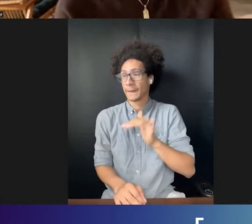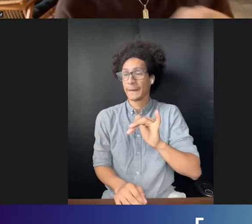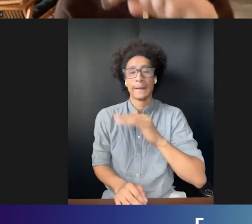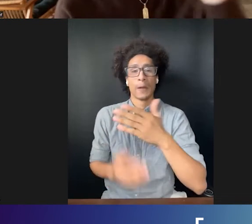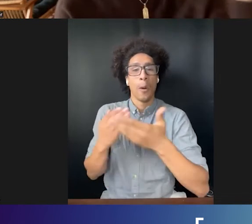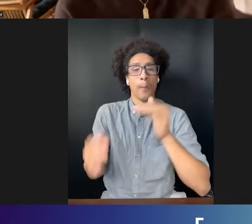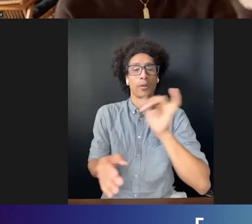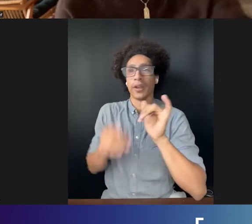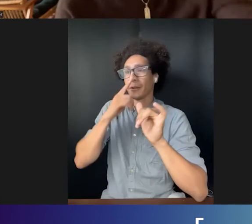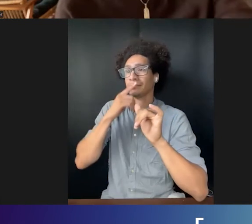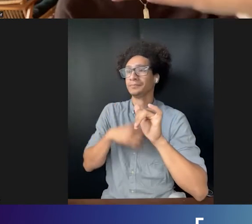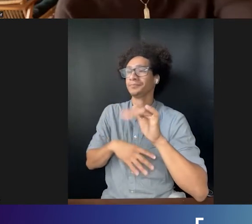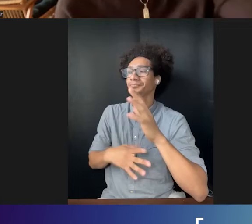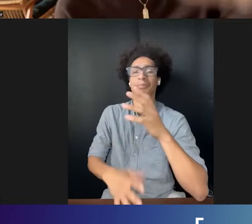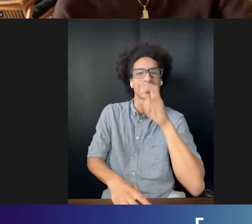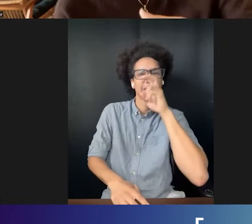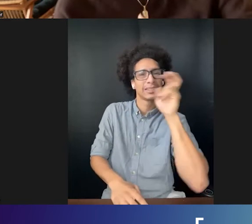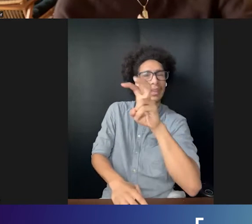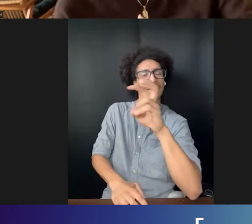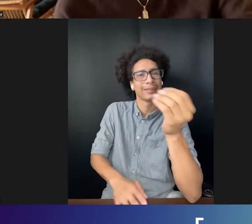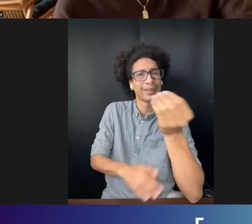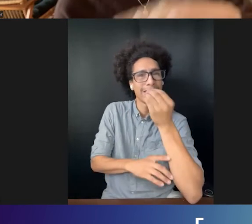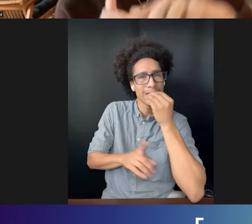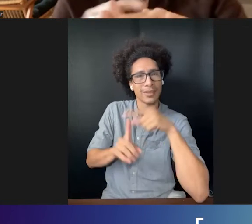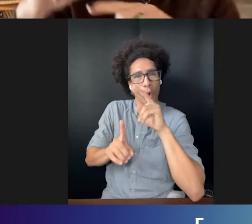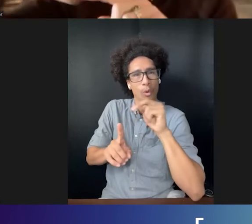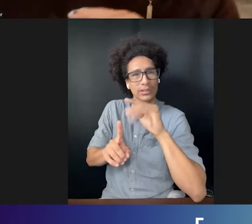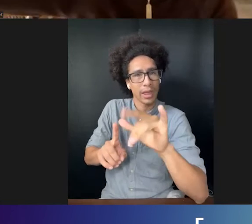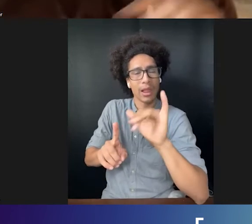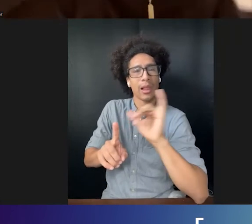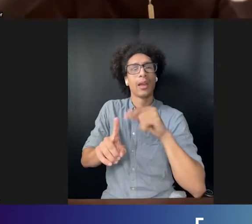Like it's, you know, it's the the the flattening that happens where it's like if that becomes the thing